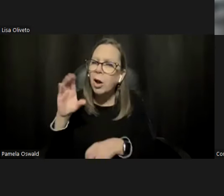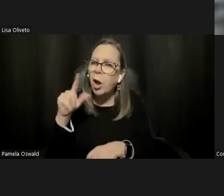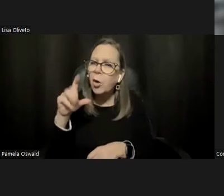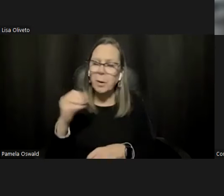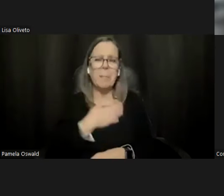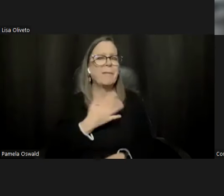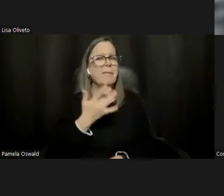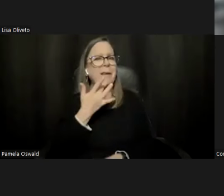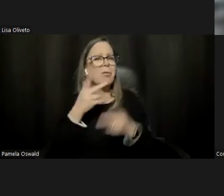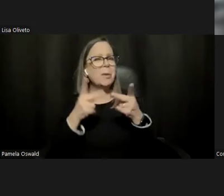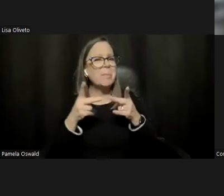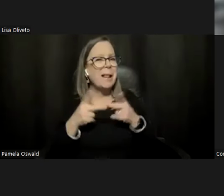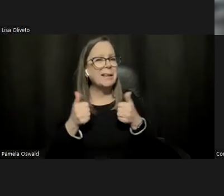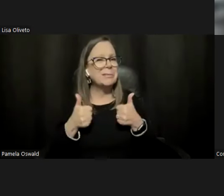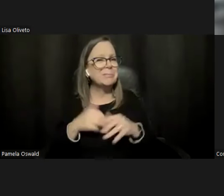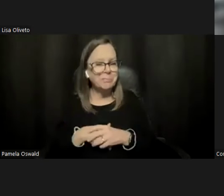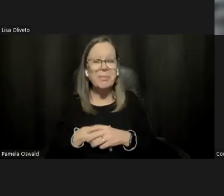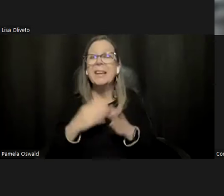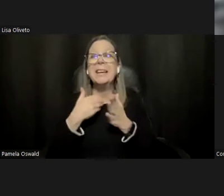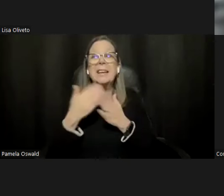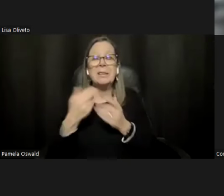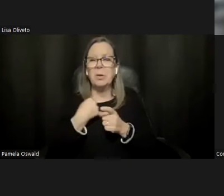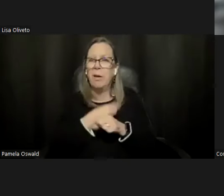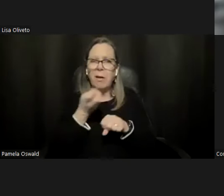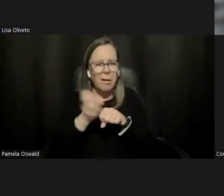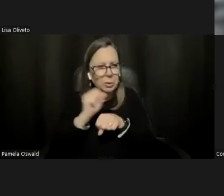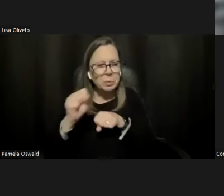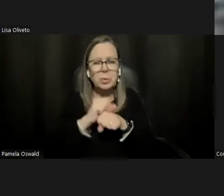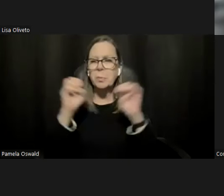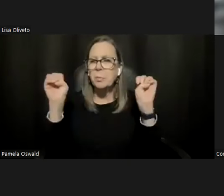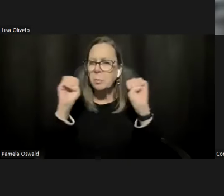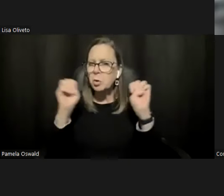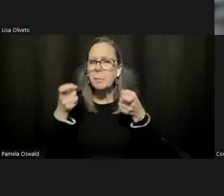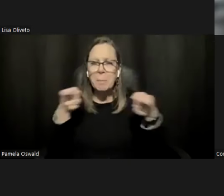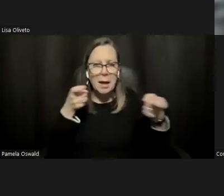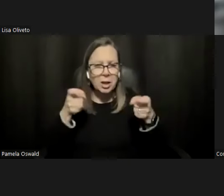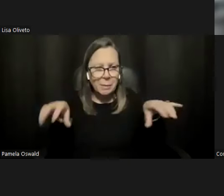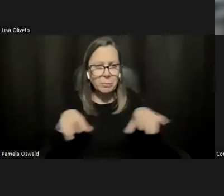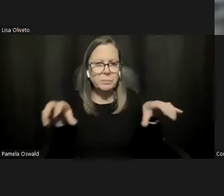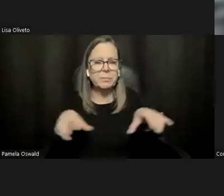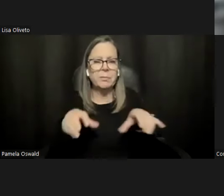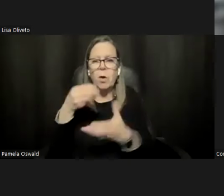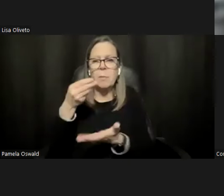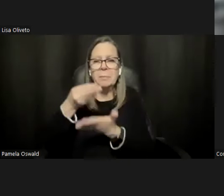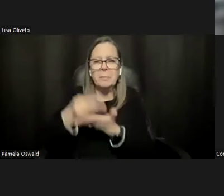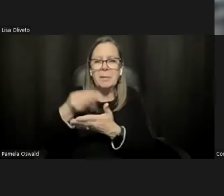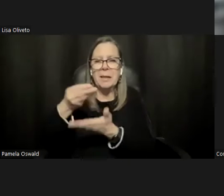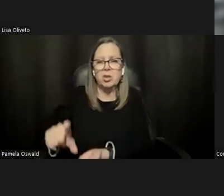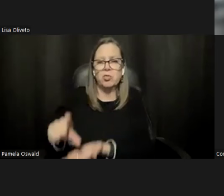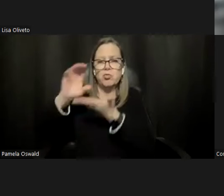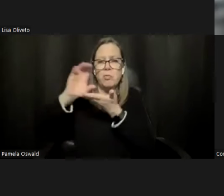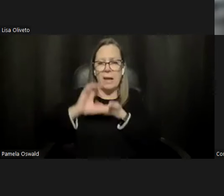Anyway, we are hard at work with our performance grant, the end-of-the-year reporting and also,